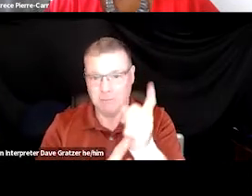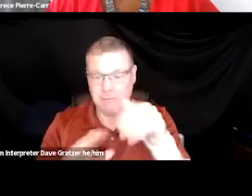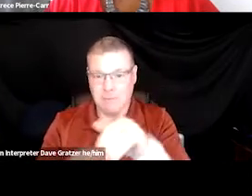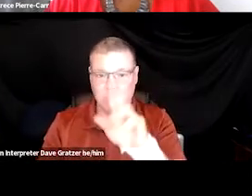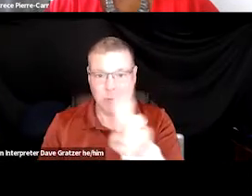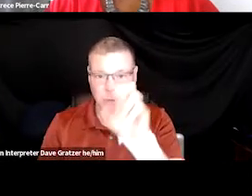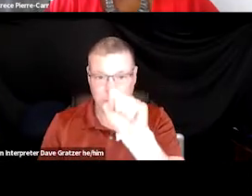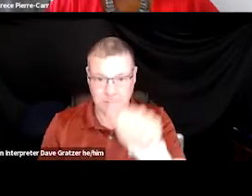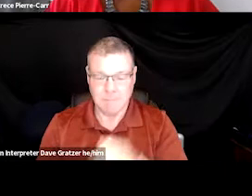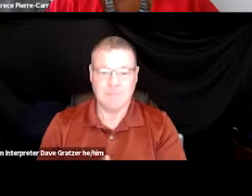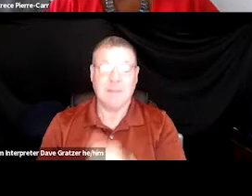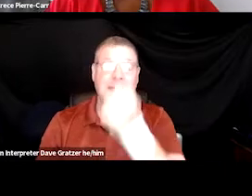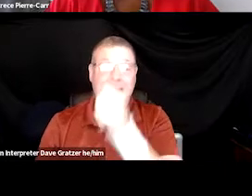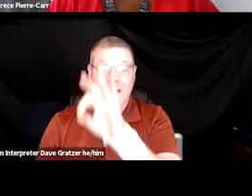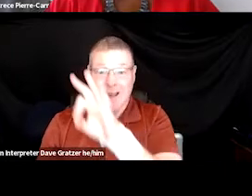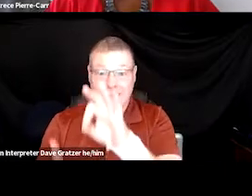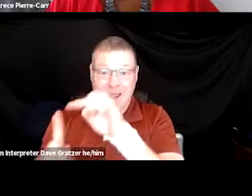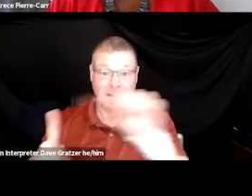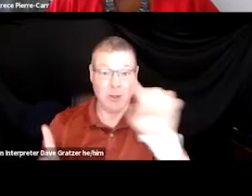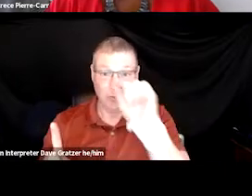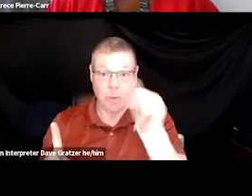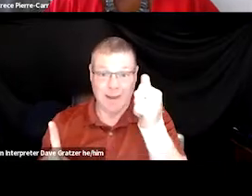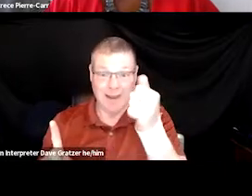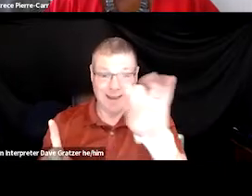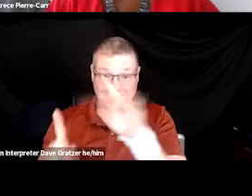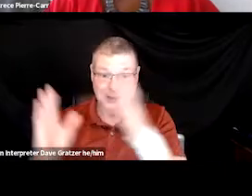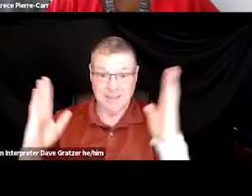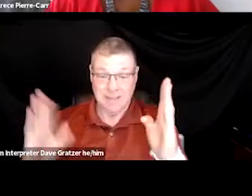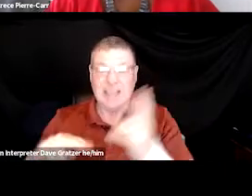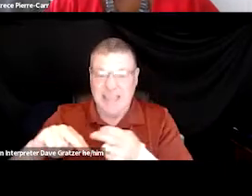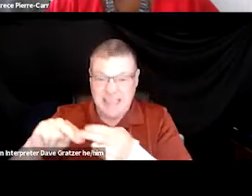From 1999 through 2018, the suicide rate increased by 35%.